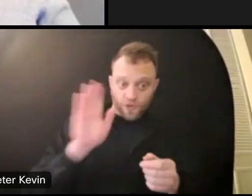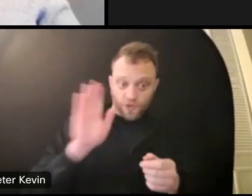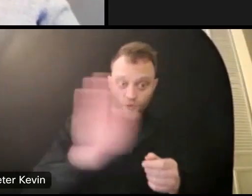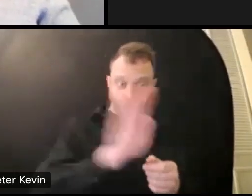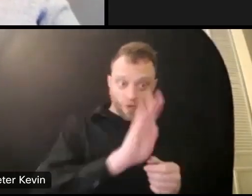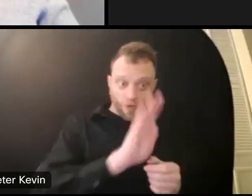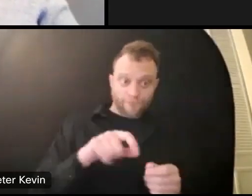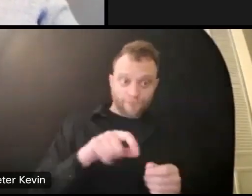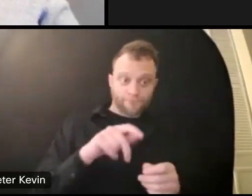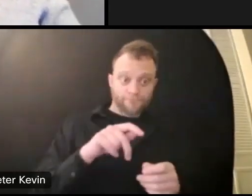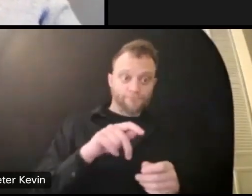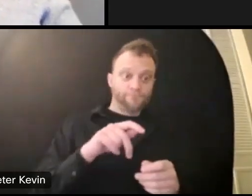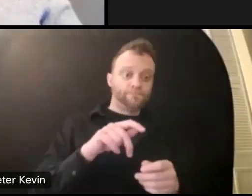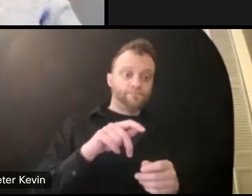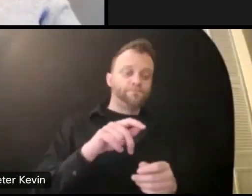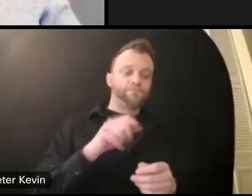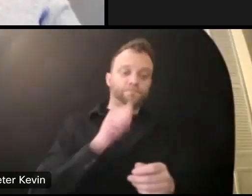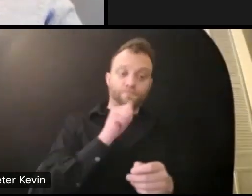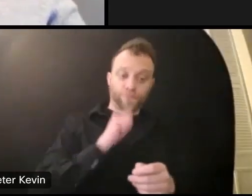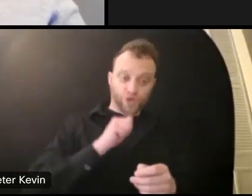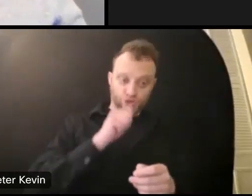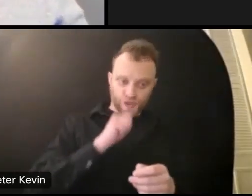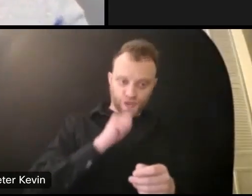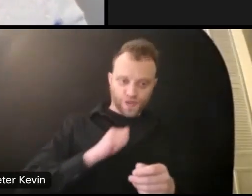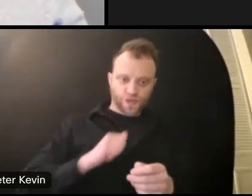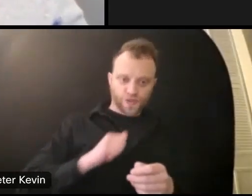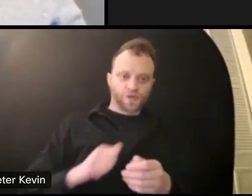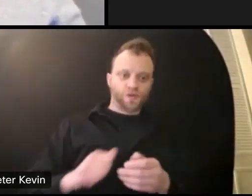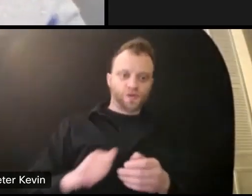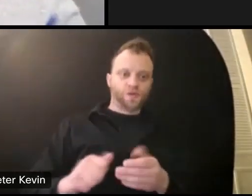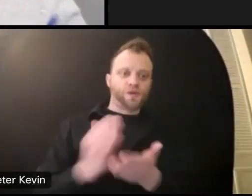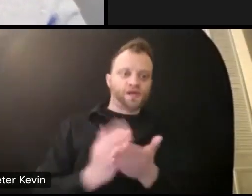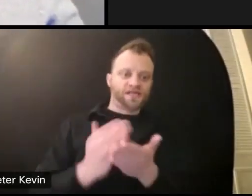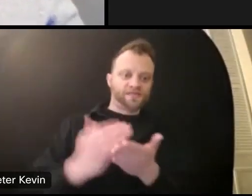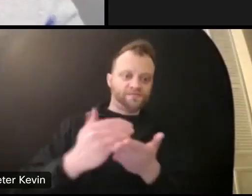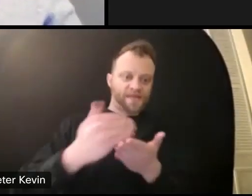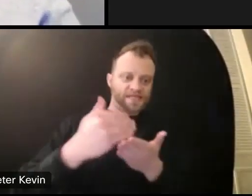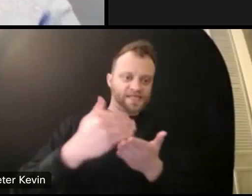you complete that document that you're not in the position of returning monies to individuals who